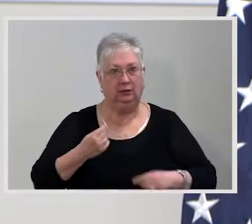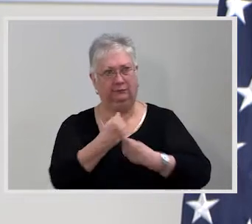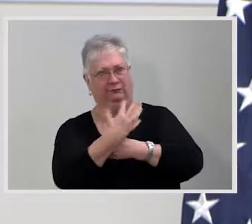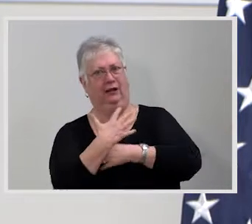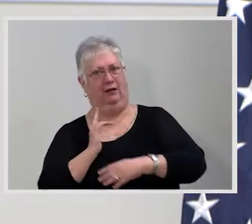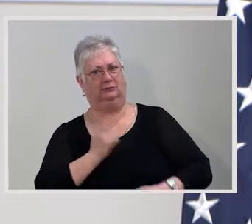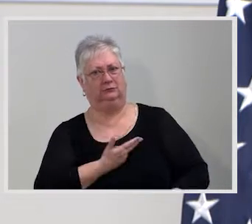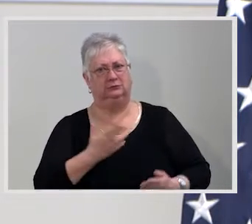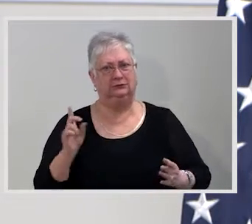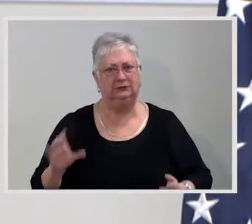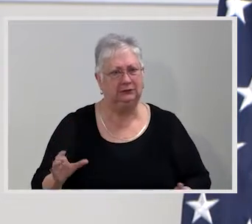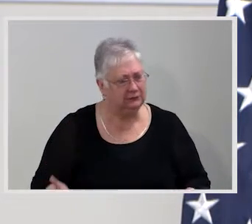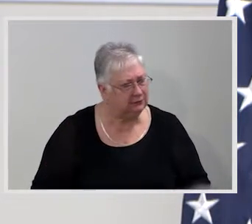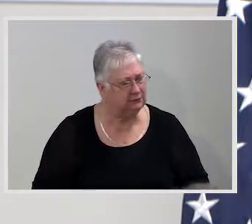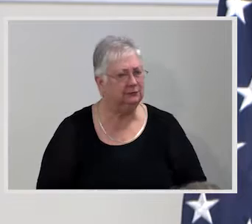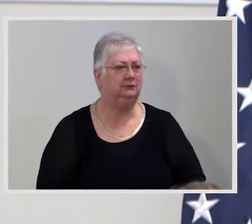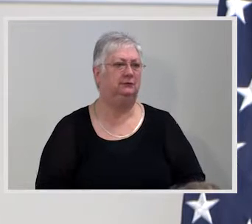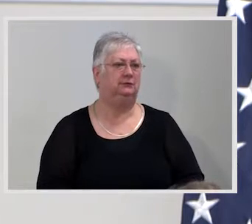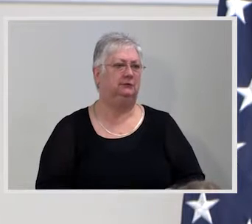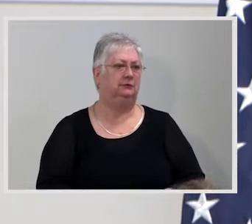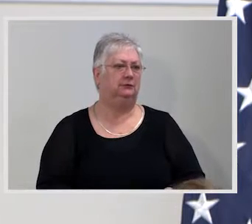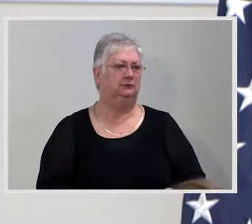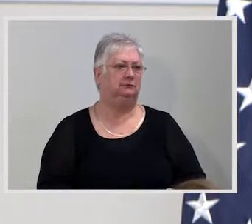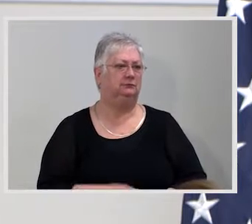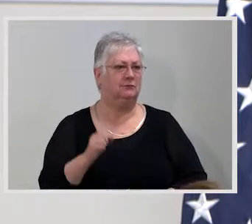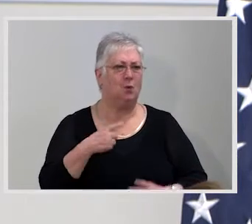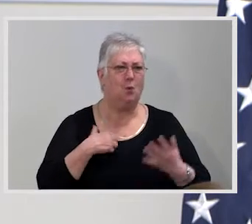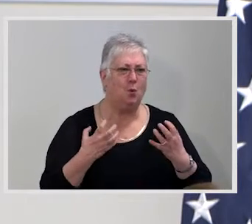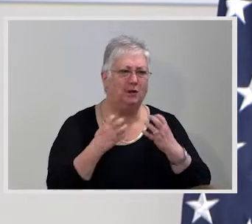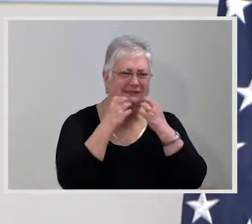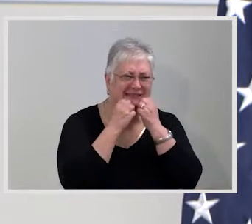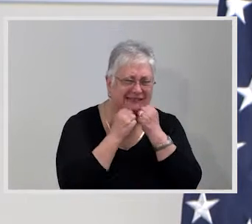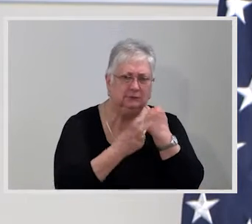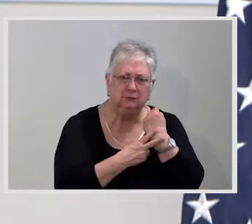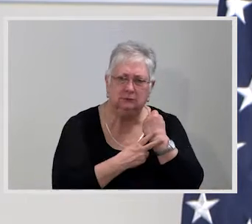PROTECT AND PRESERVE THE VERY IMPORTANT D.C. VALUES THAT